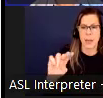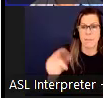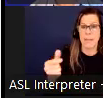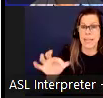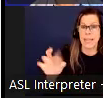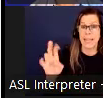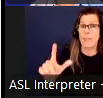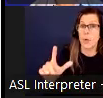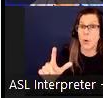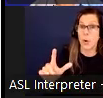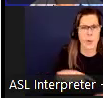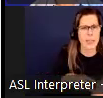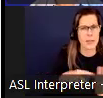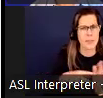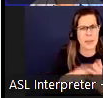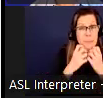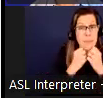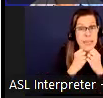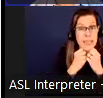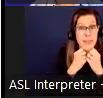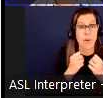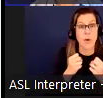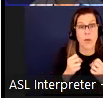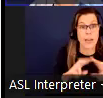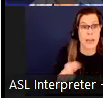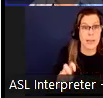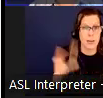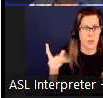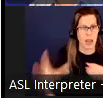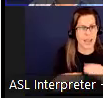and why that was added versus just having a regular assessment.